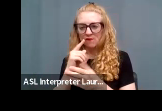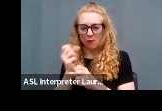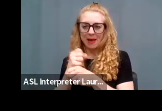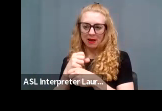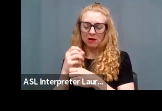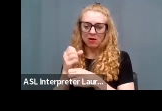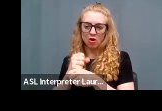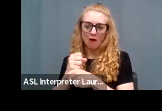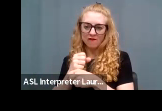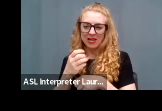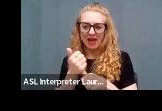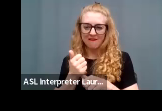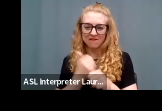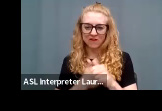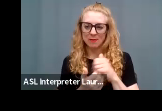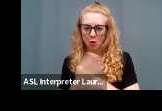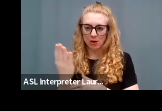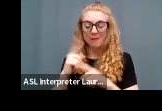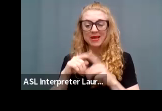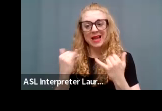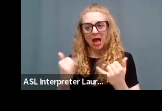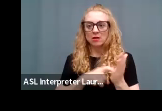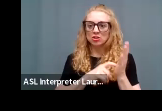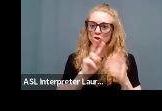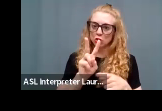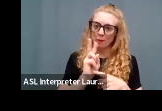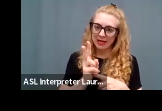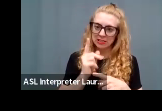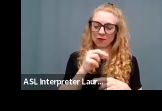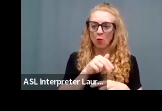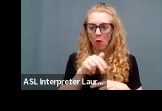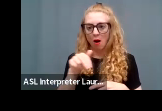over time he's now taking almost two minutes to do that same Journey down the hallway somebody